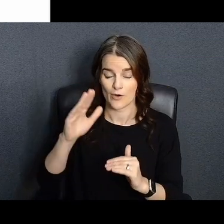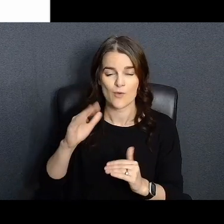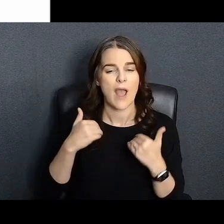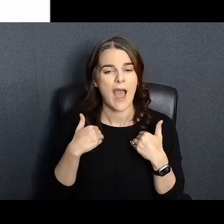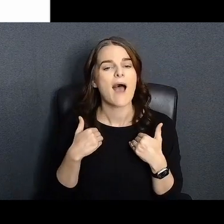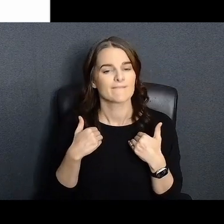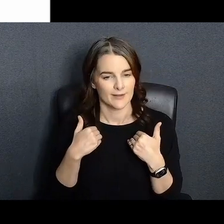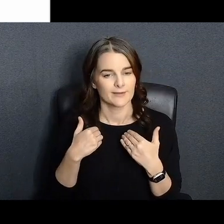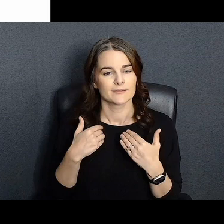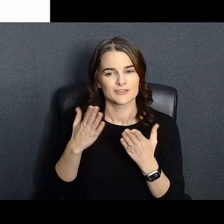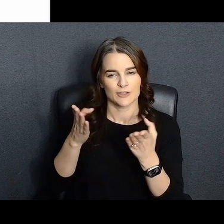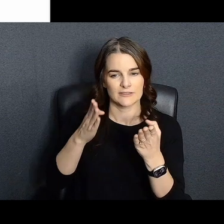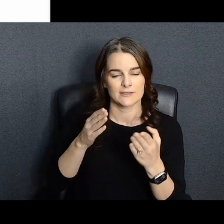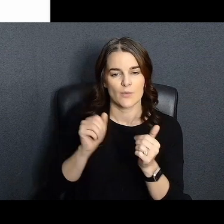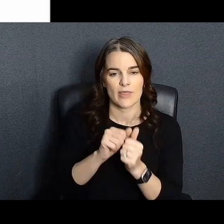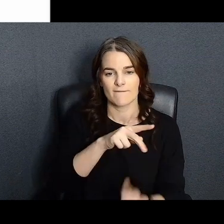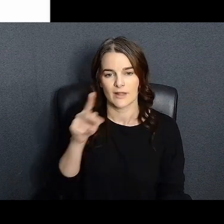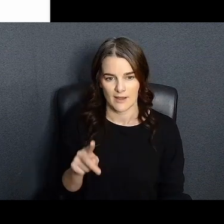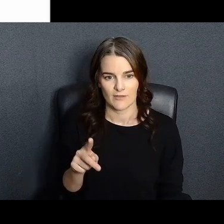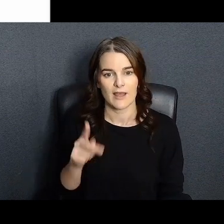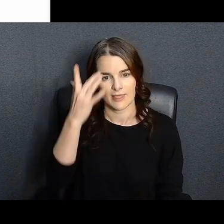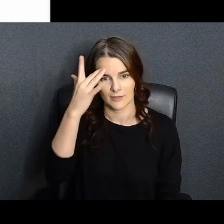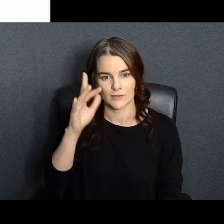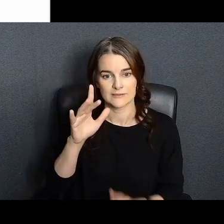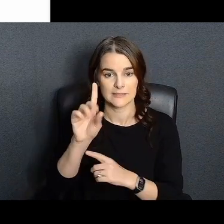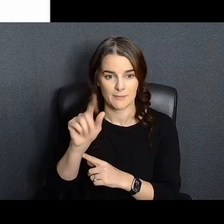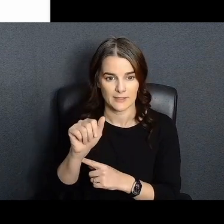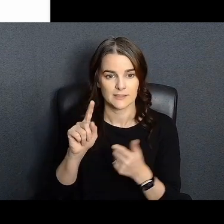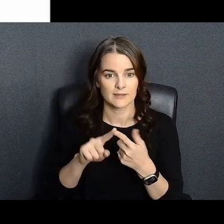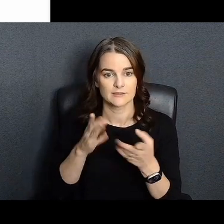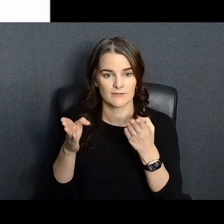Disabilities Services, as well as through Philadelphia Early